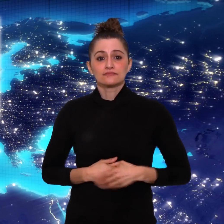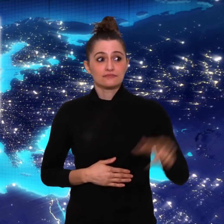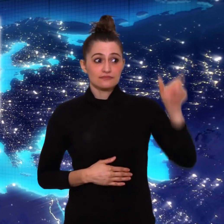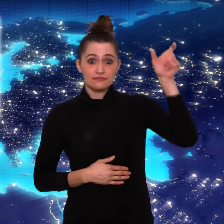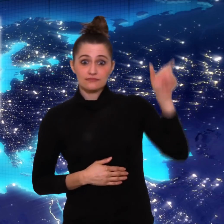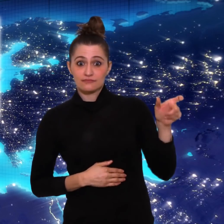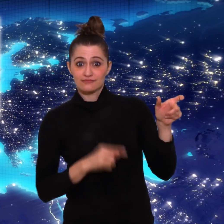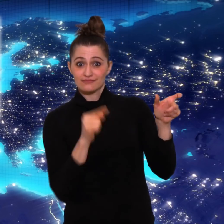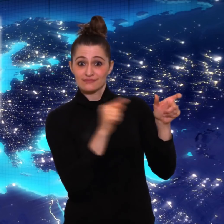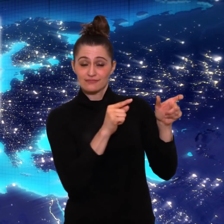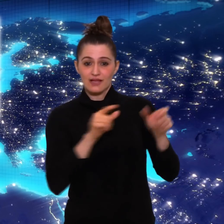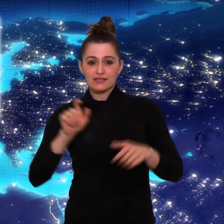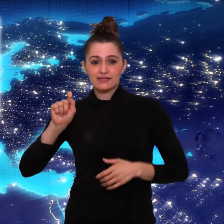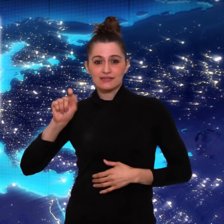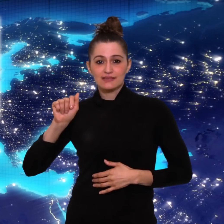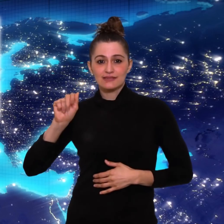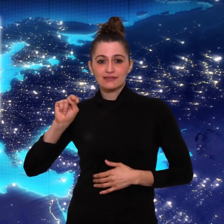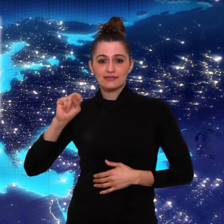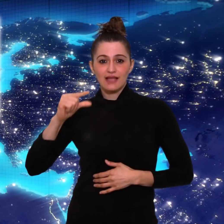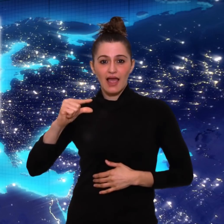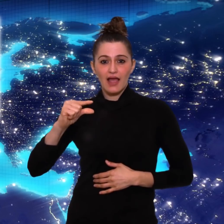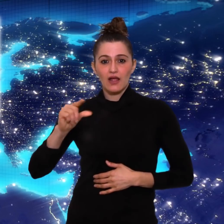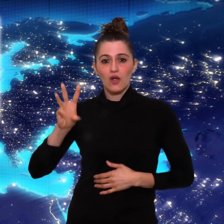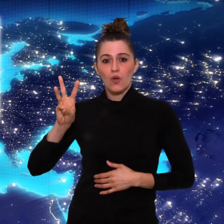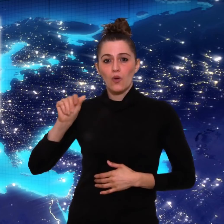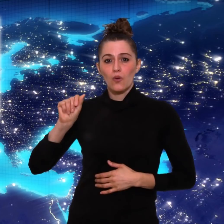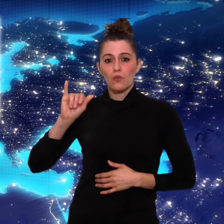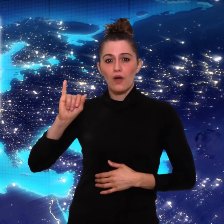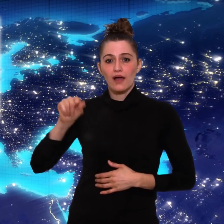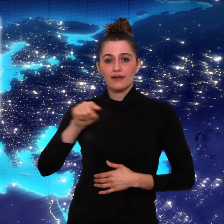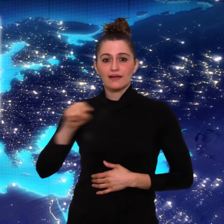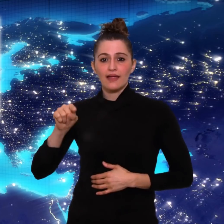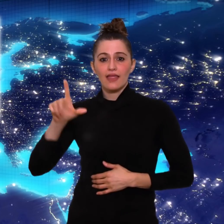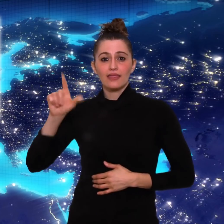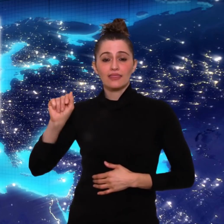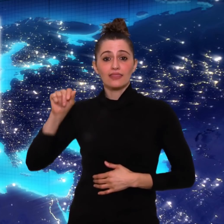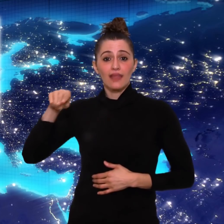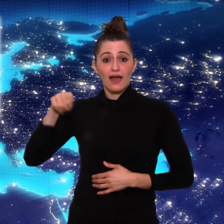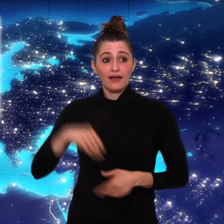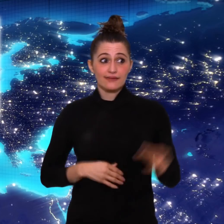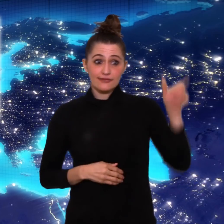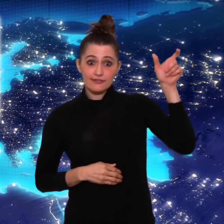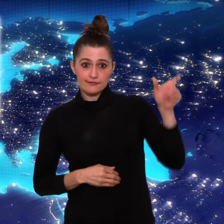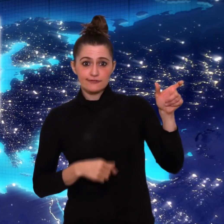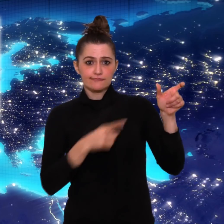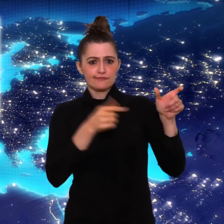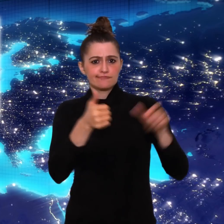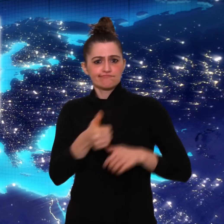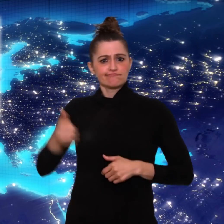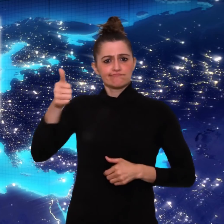Wai-lan, the director of the center